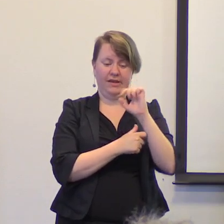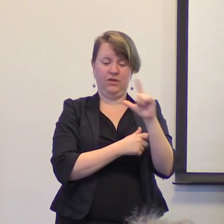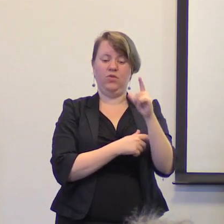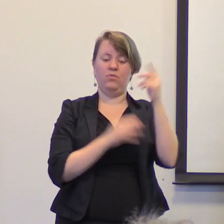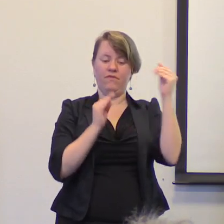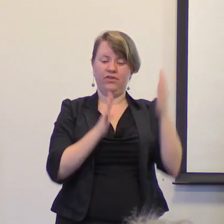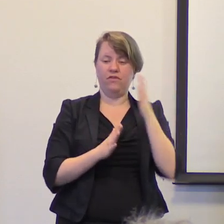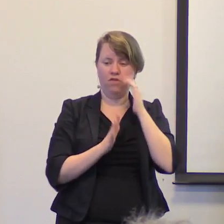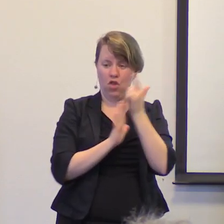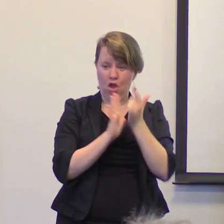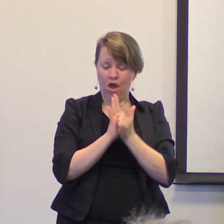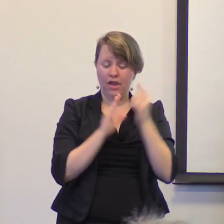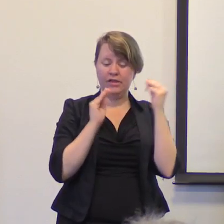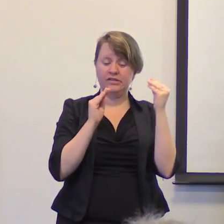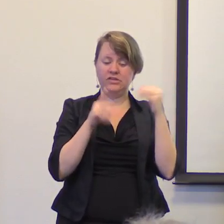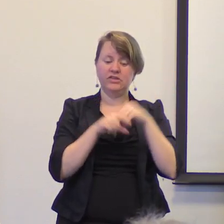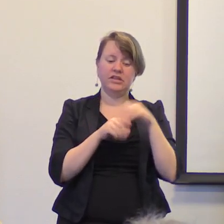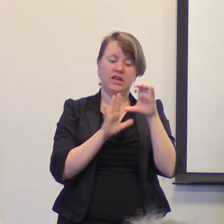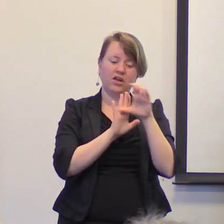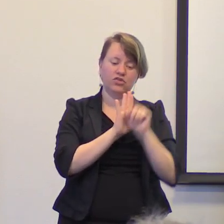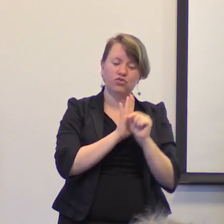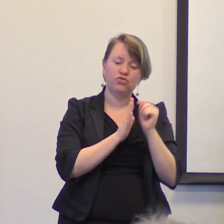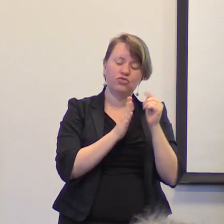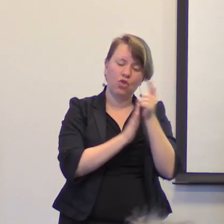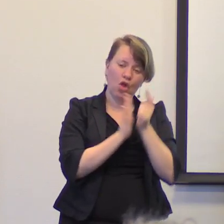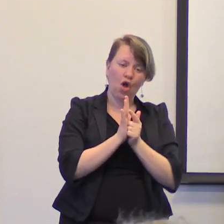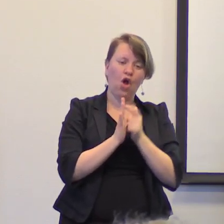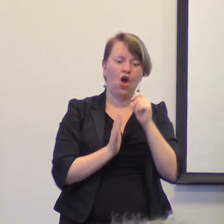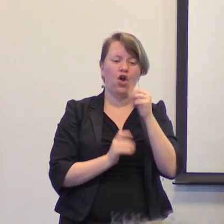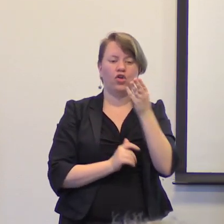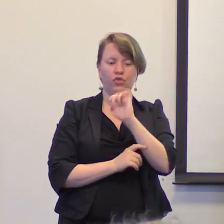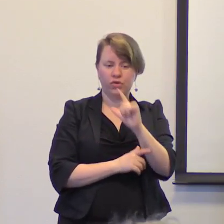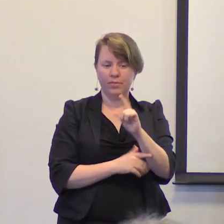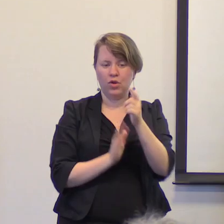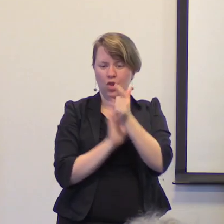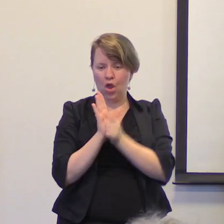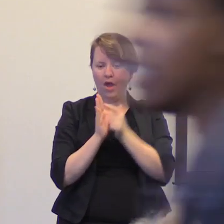teaches courses in constitutional law, criminal law, criminal procedure, as well as seminars